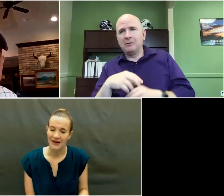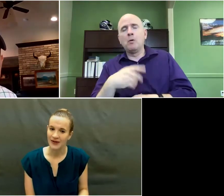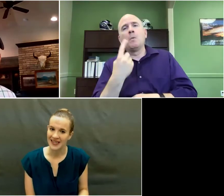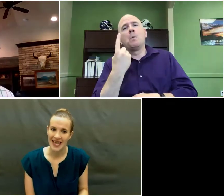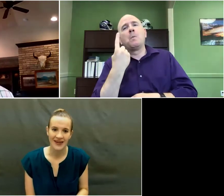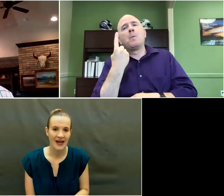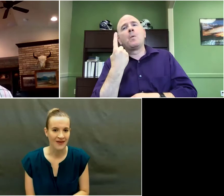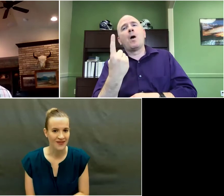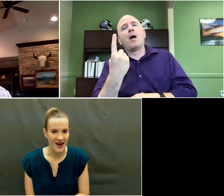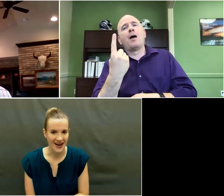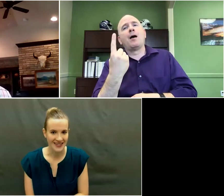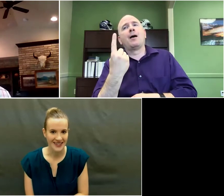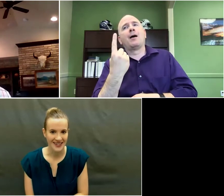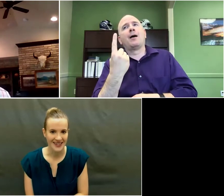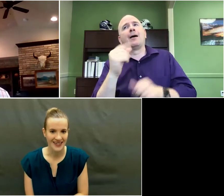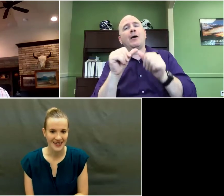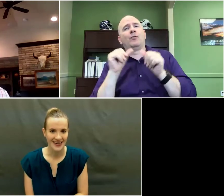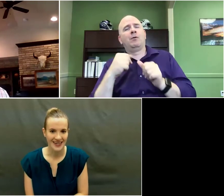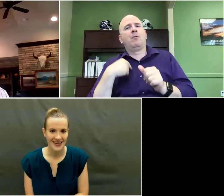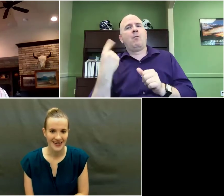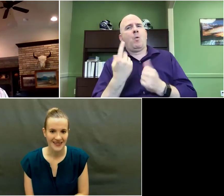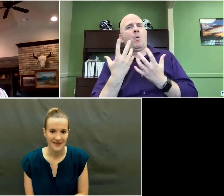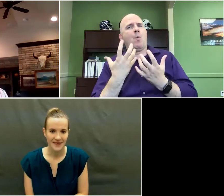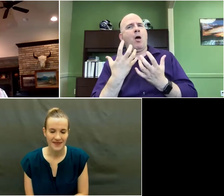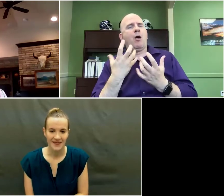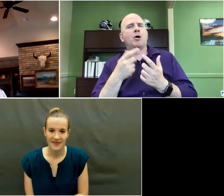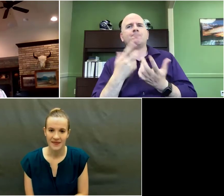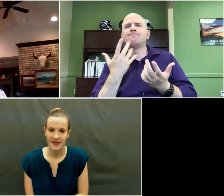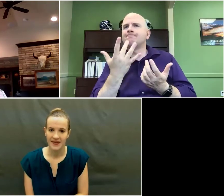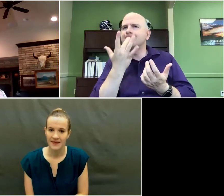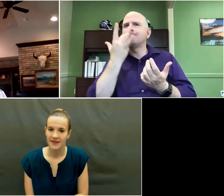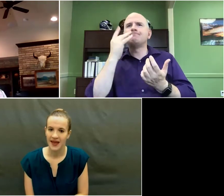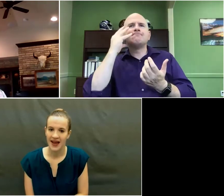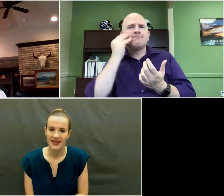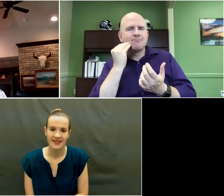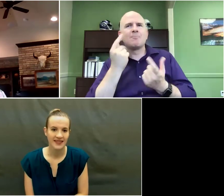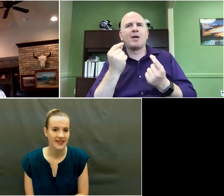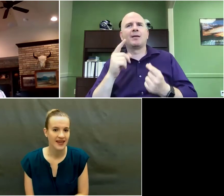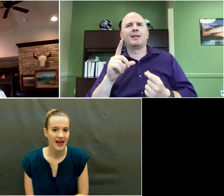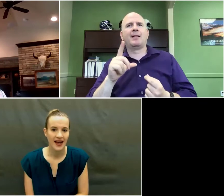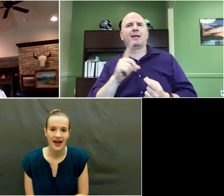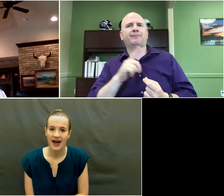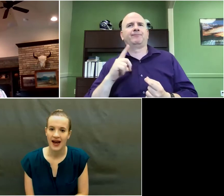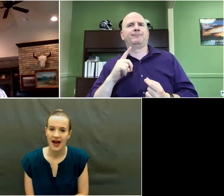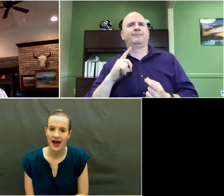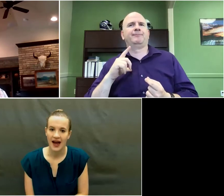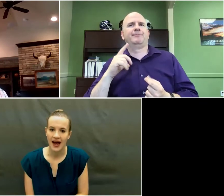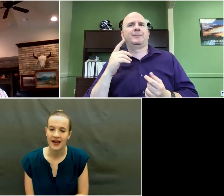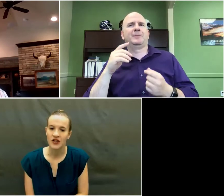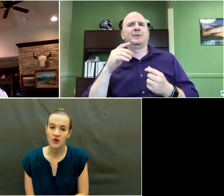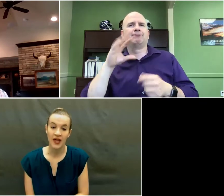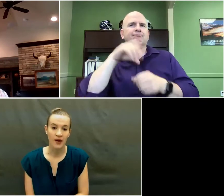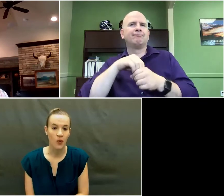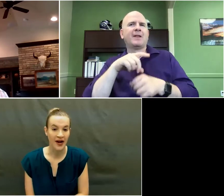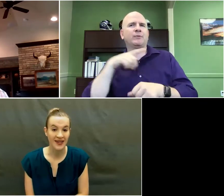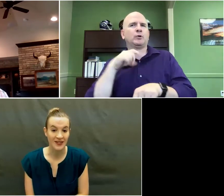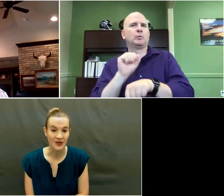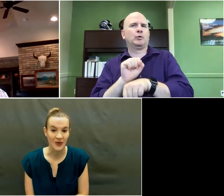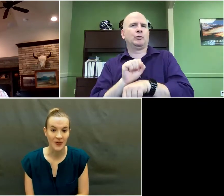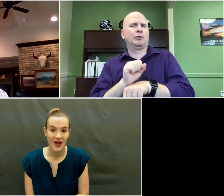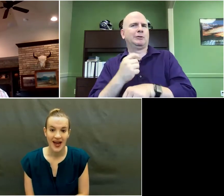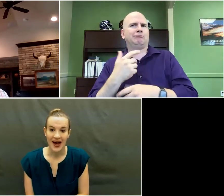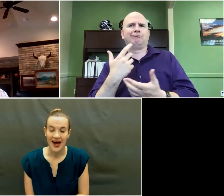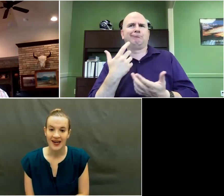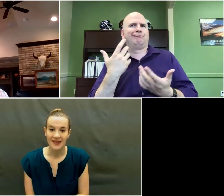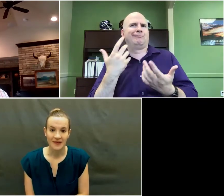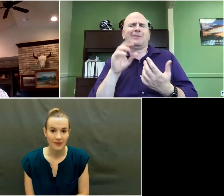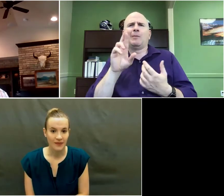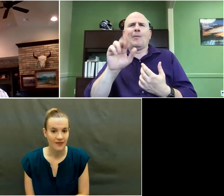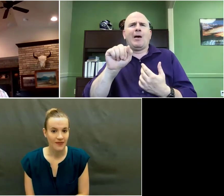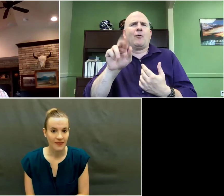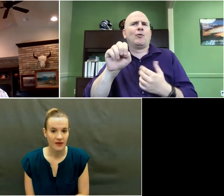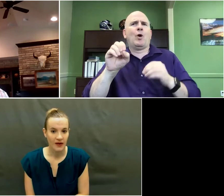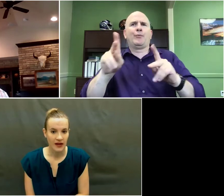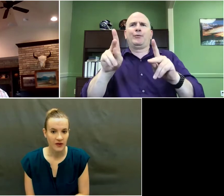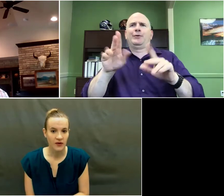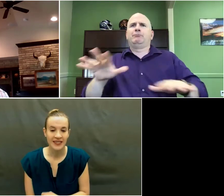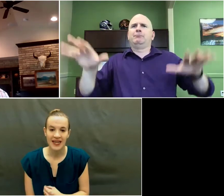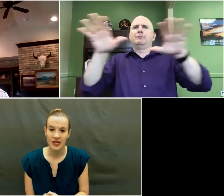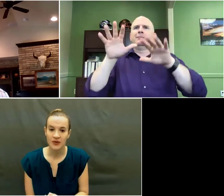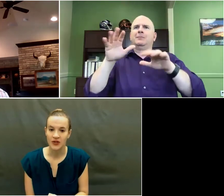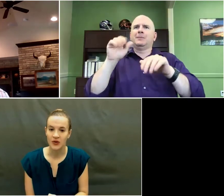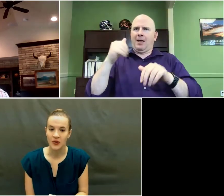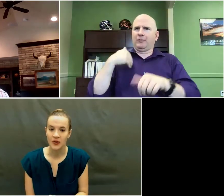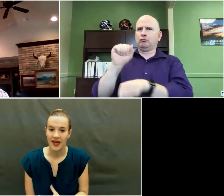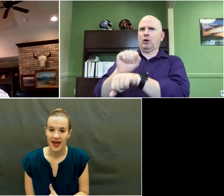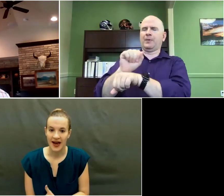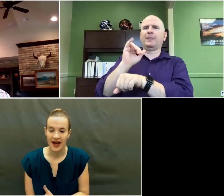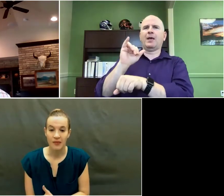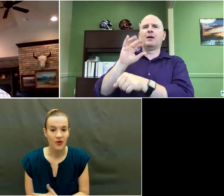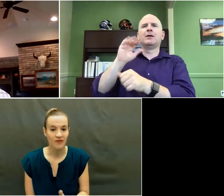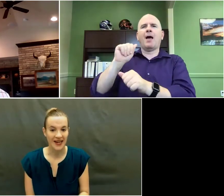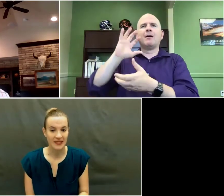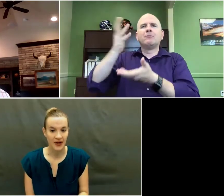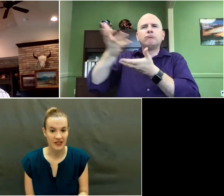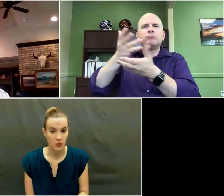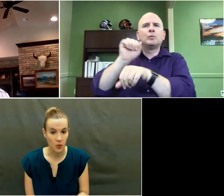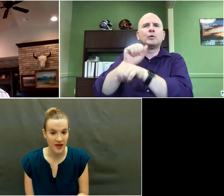really gave it a lot of thought. And I knew that I wanted to continue to improve my experience with